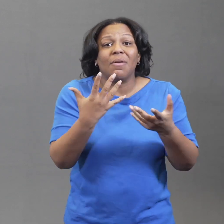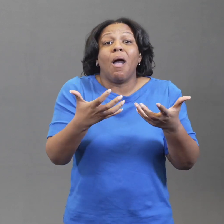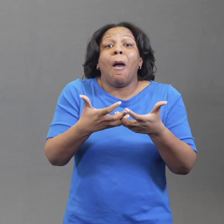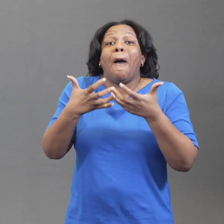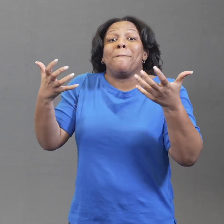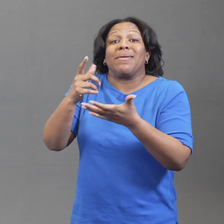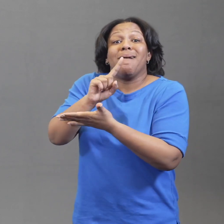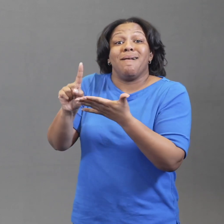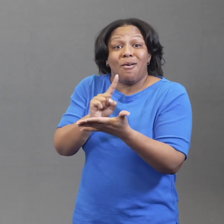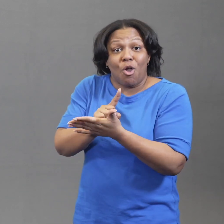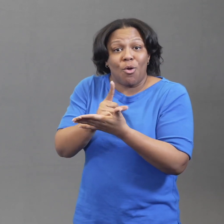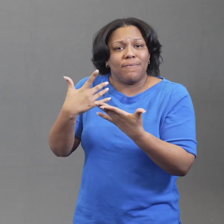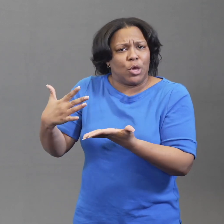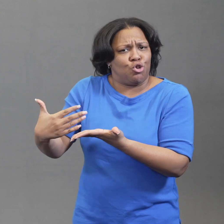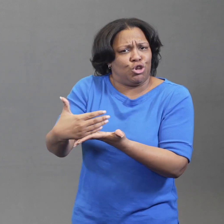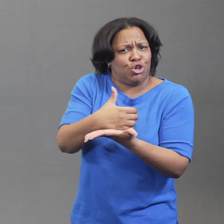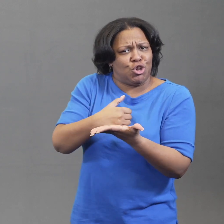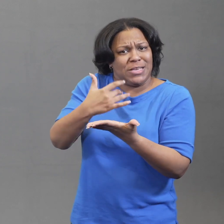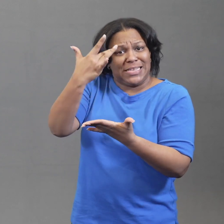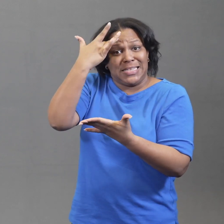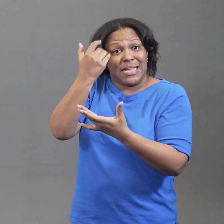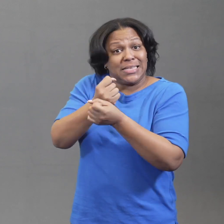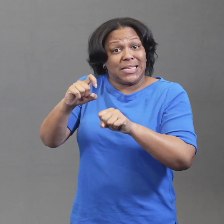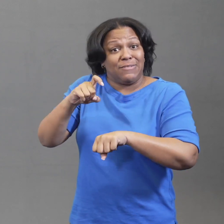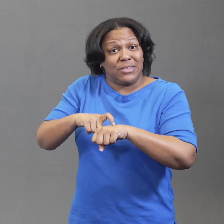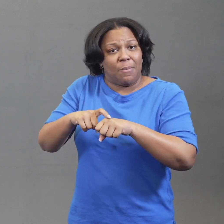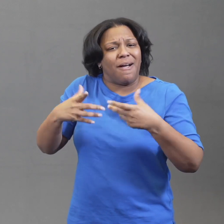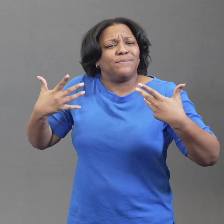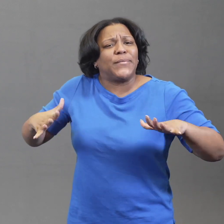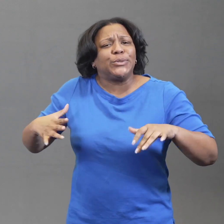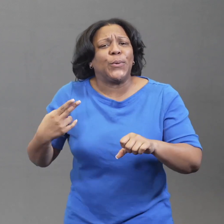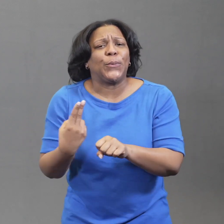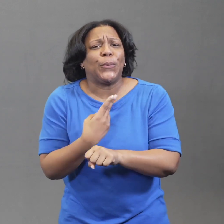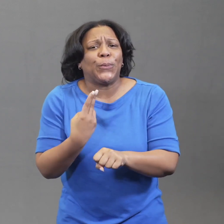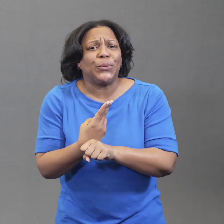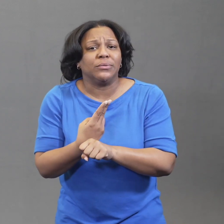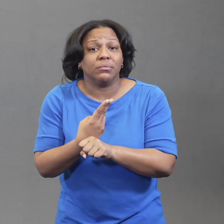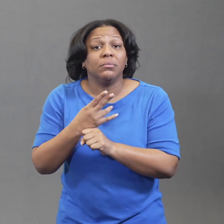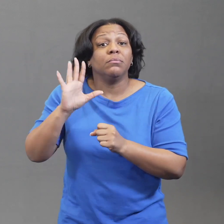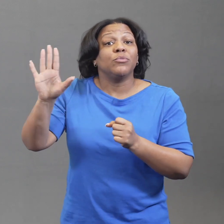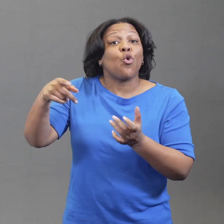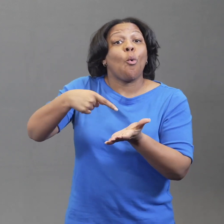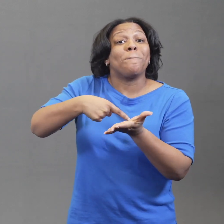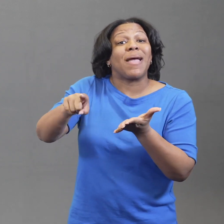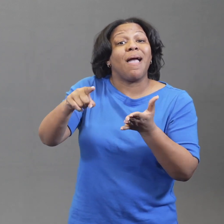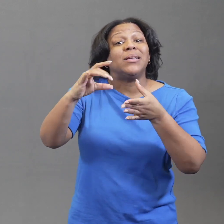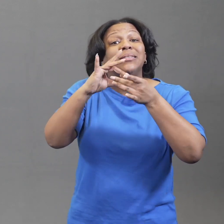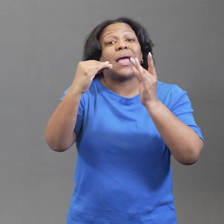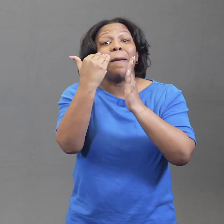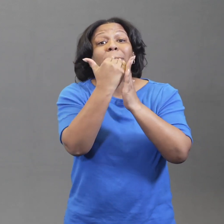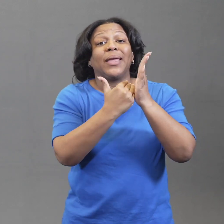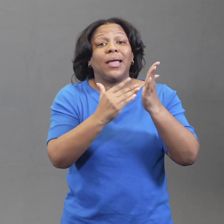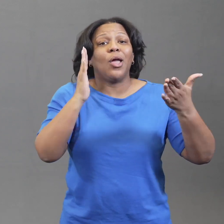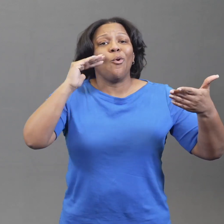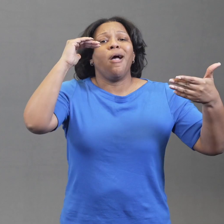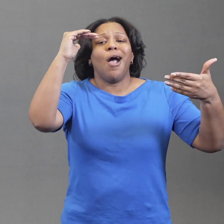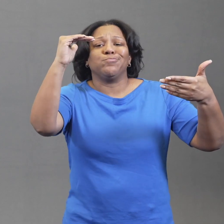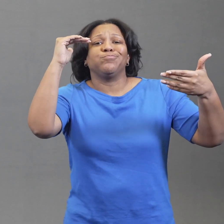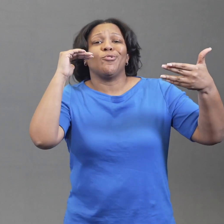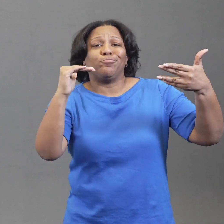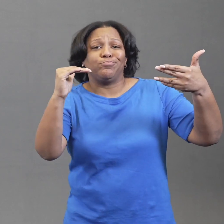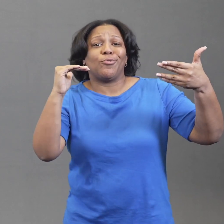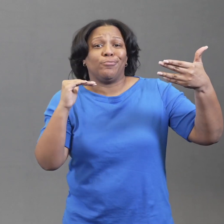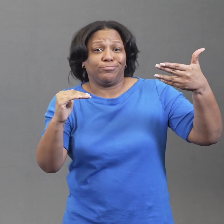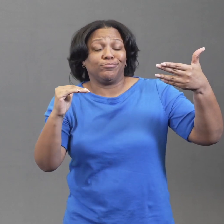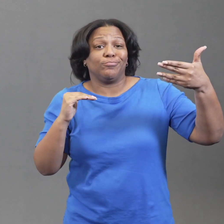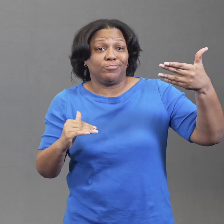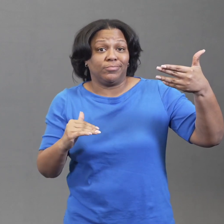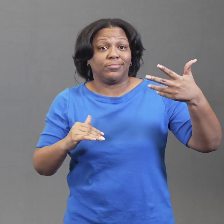and how many hours of earned sick and safe time already used, on their pay statement each pay period.